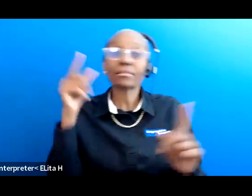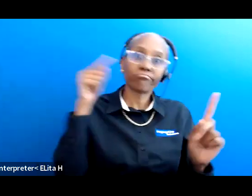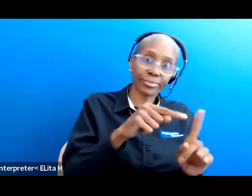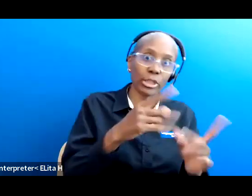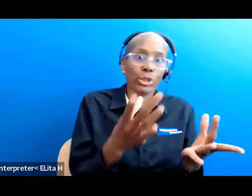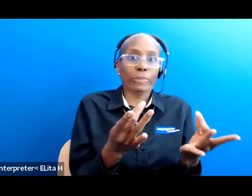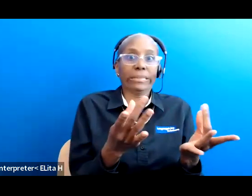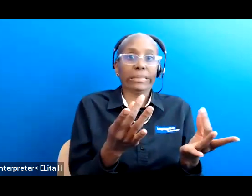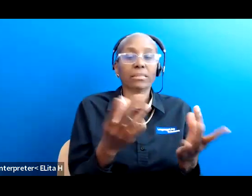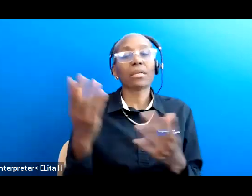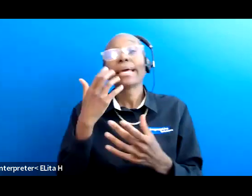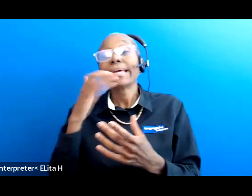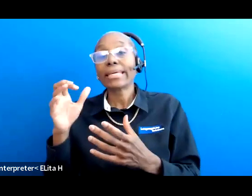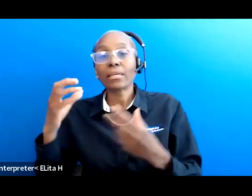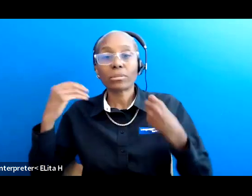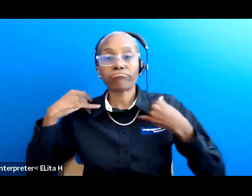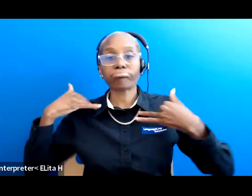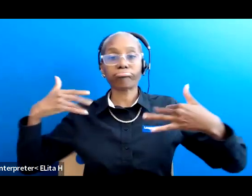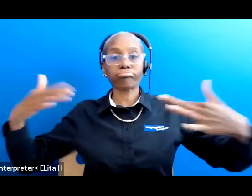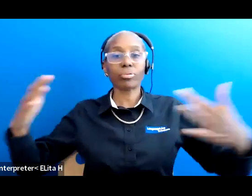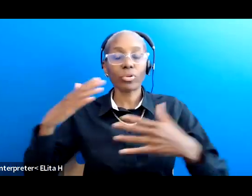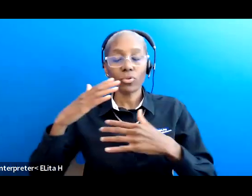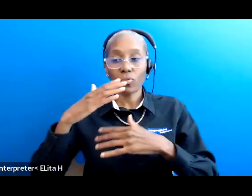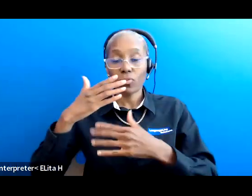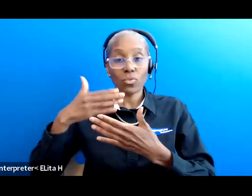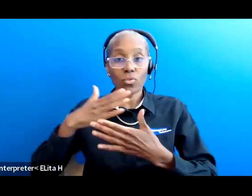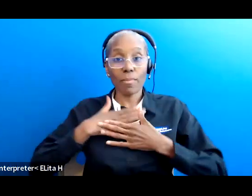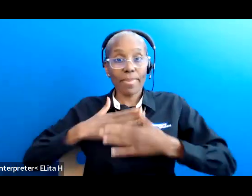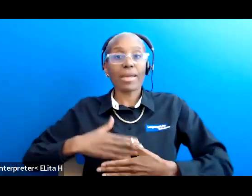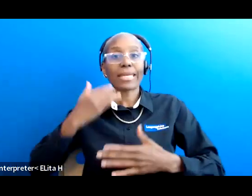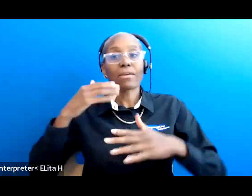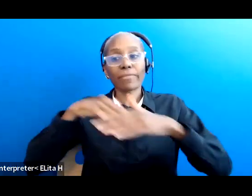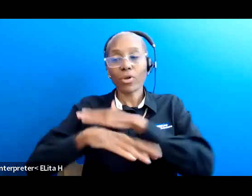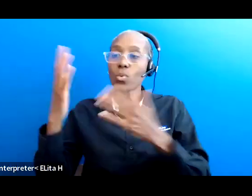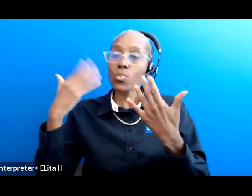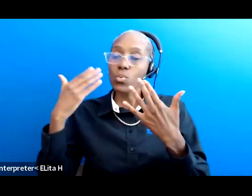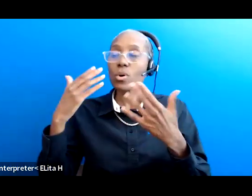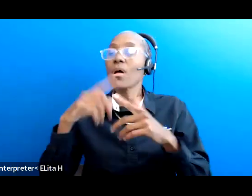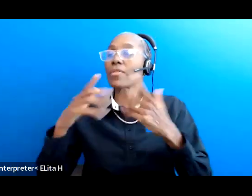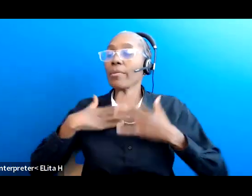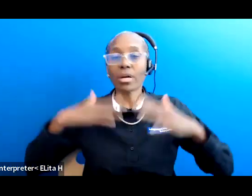because heat will dissipate from your body. When you get into a cooler temperature, your body will cool down with a cooler temperature.